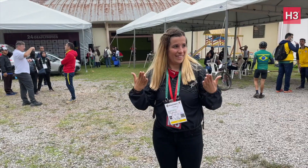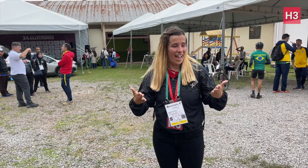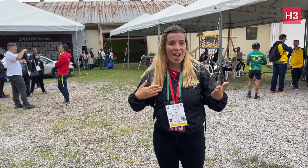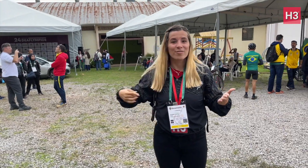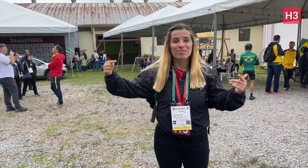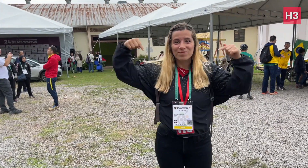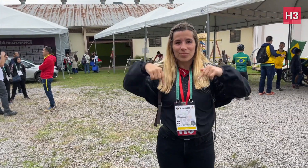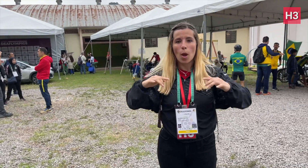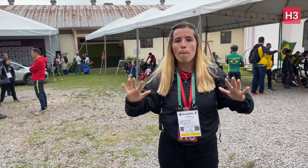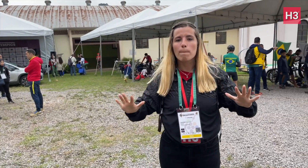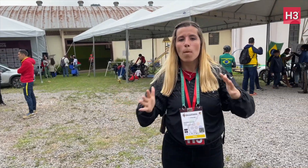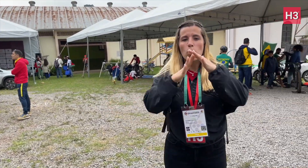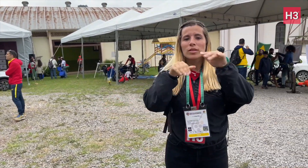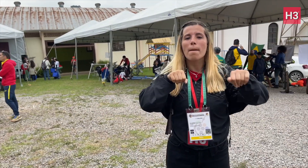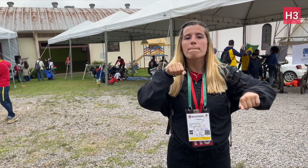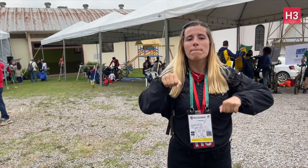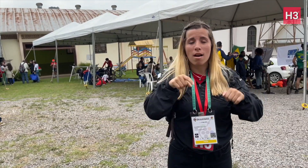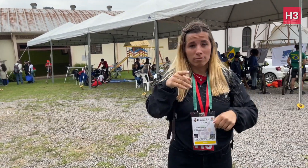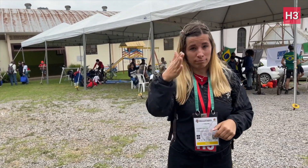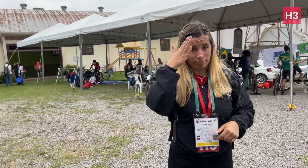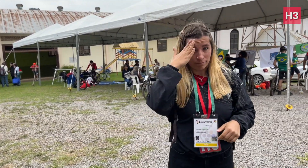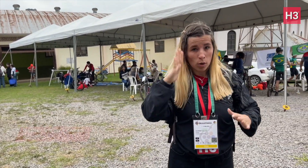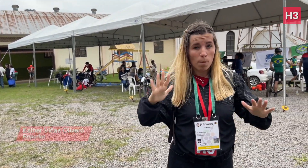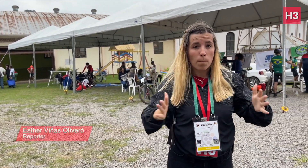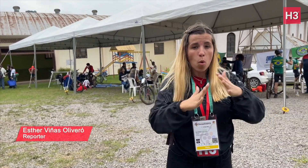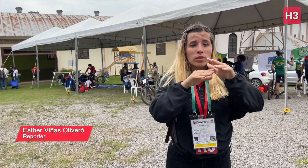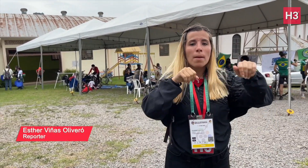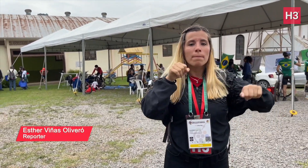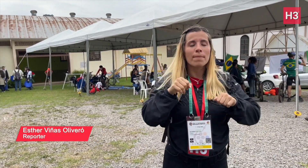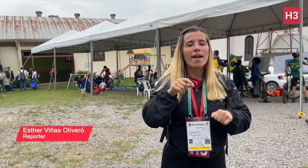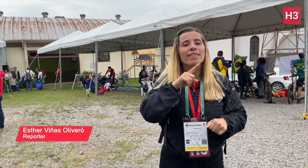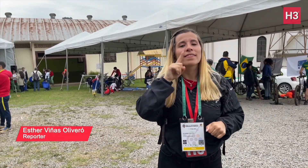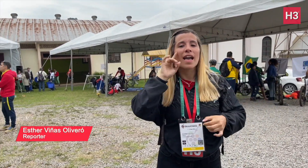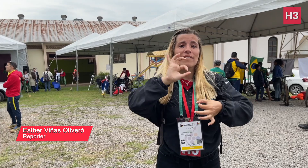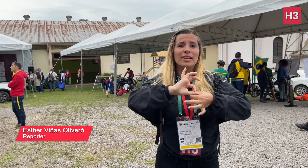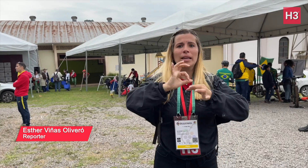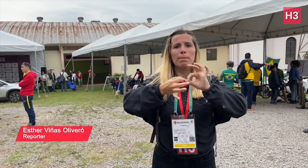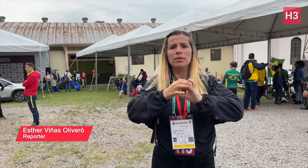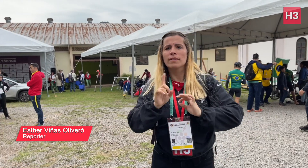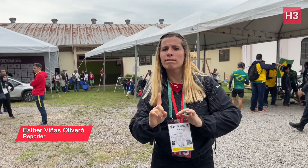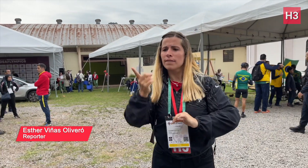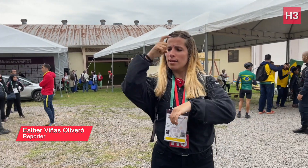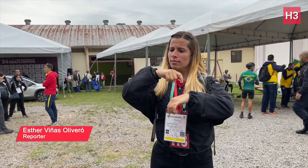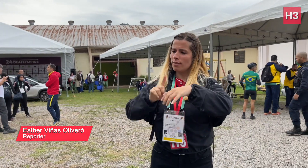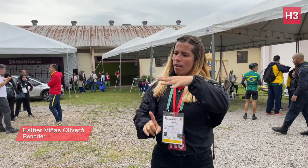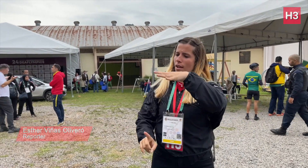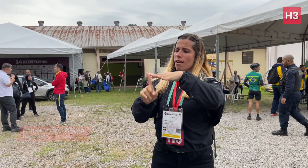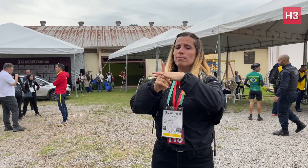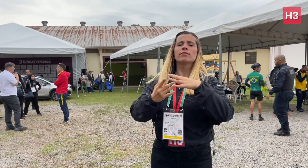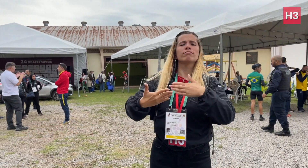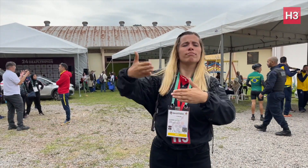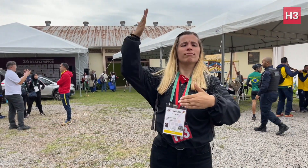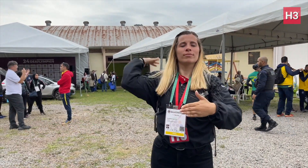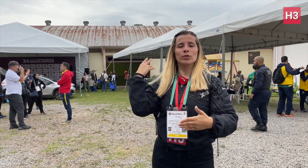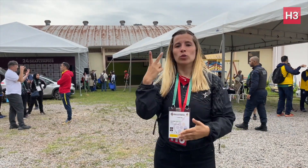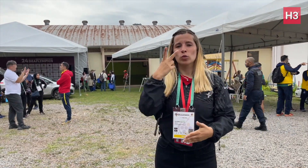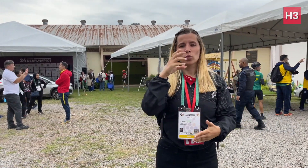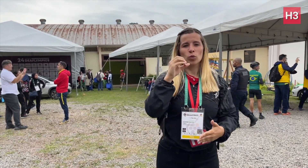Mountain biking, a cross-country race over rough terrain, became an official competition for men and women